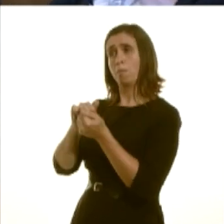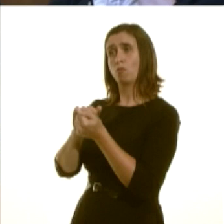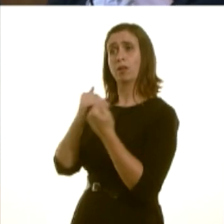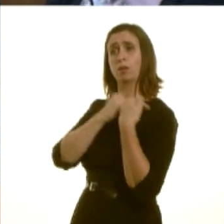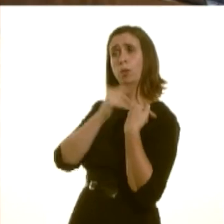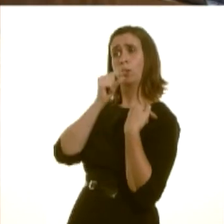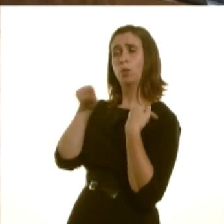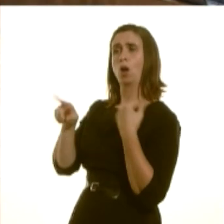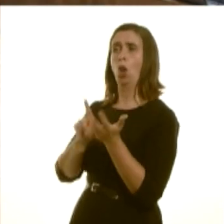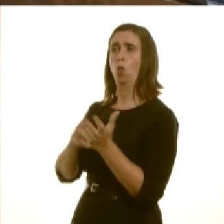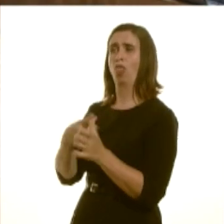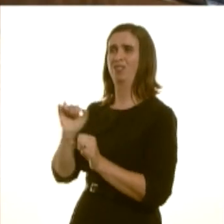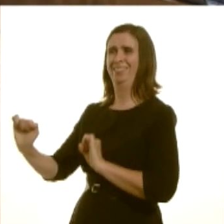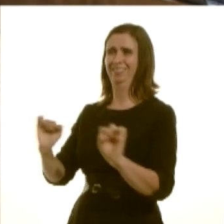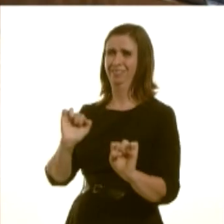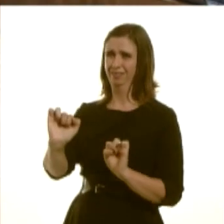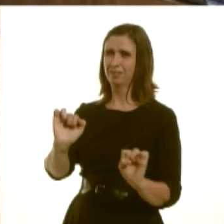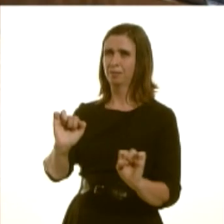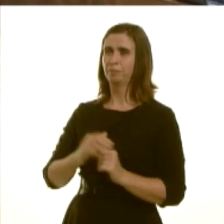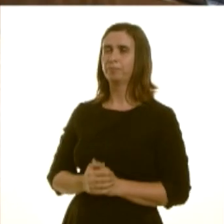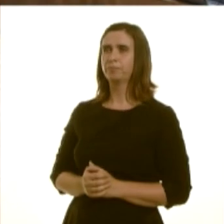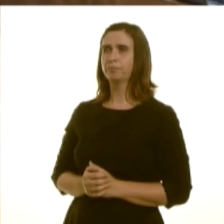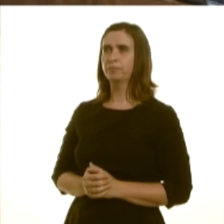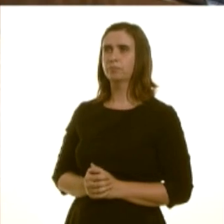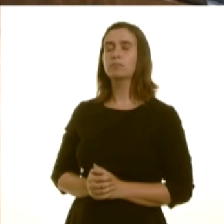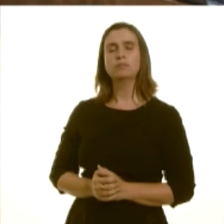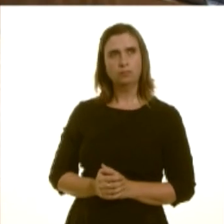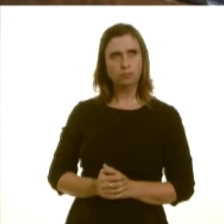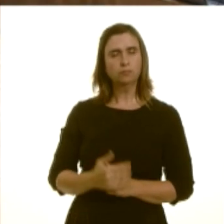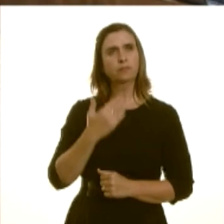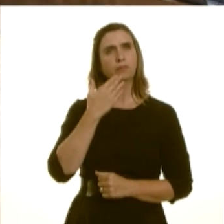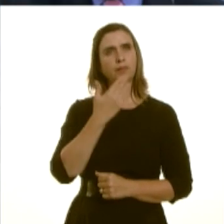Andrew R.T. Davies: Thank you, First Minister. I have been dealing with a constituent, Sian